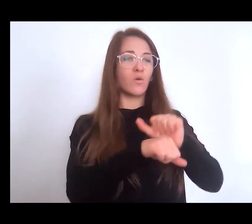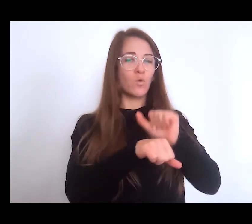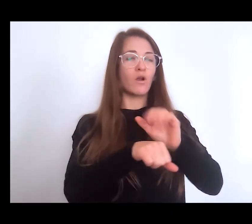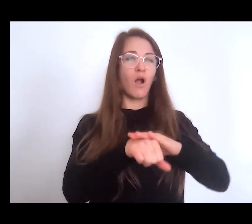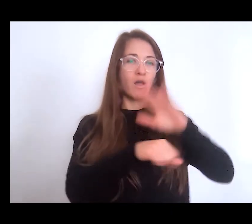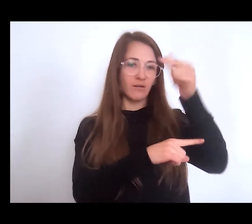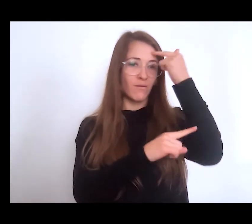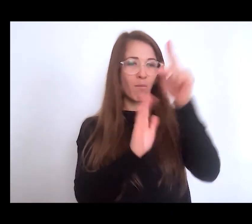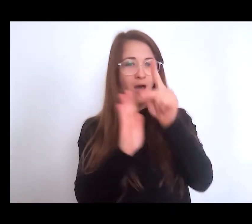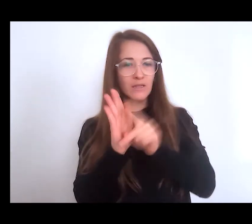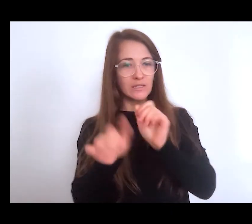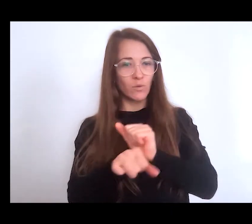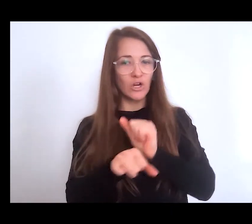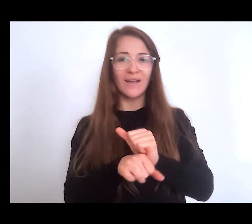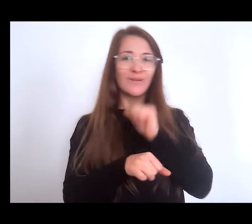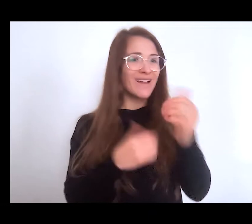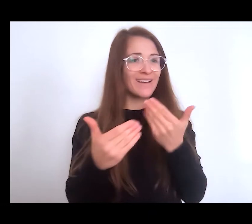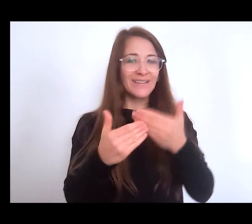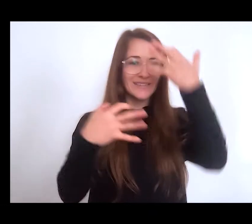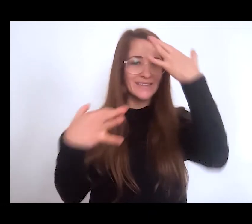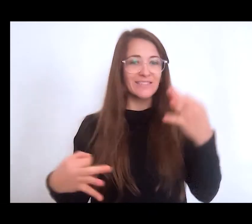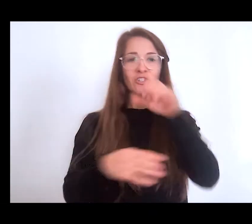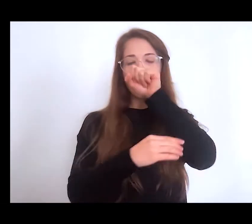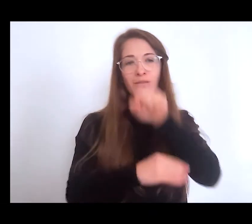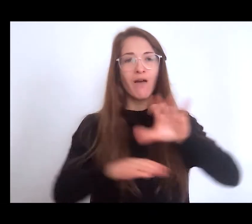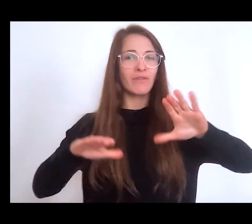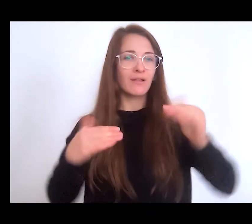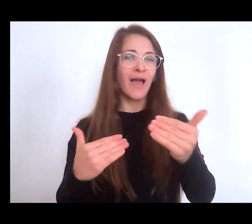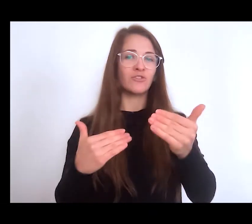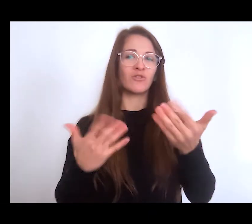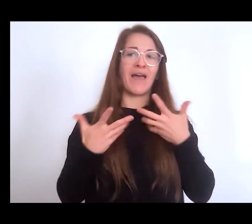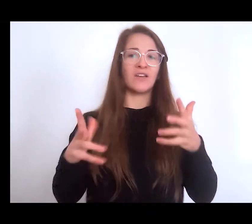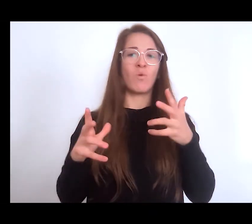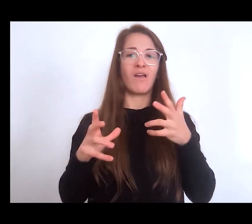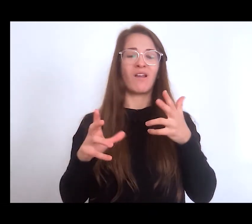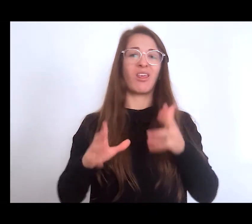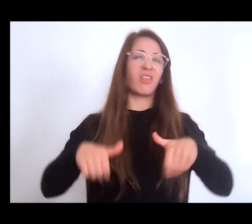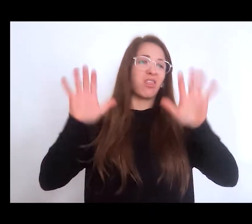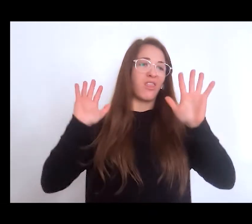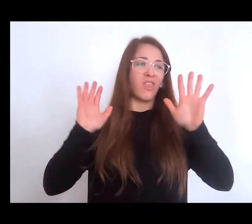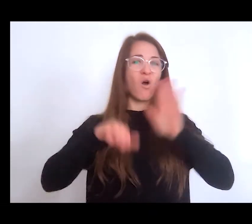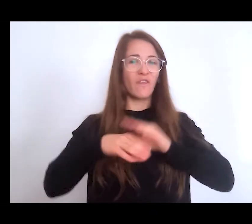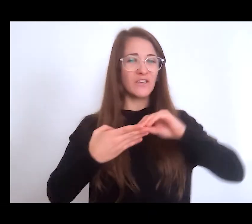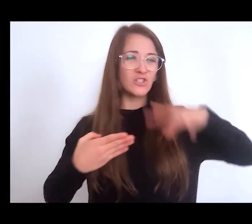ADMINISTRATION AND DO POLICY OR GOVERNMENT WORK. IT WASN'T AN EASY DECISION BECAUSE I LOVED THE CLASSROOM